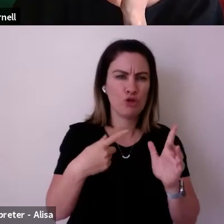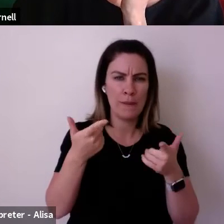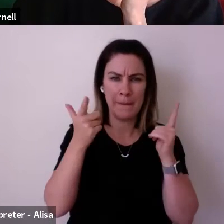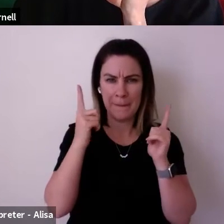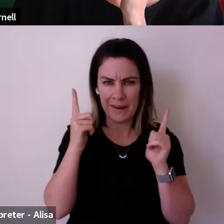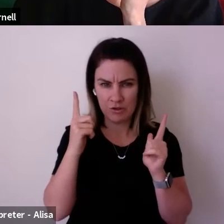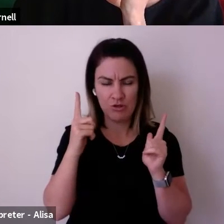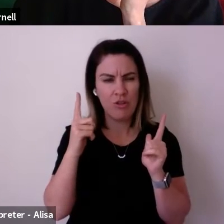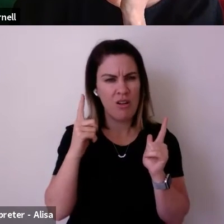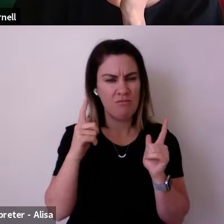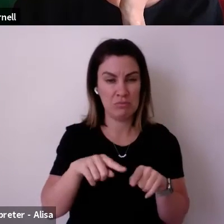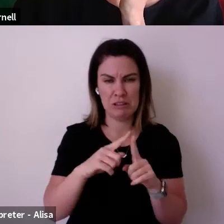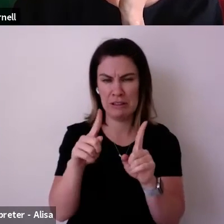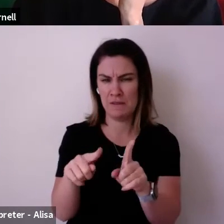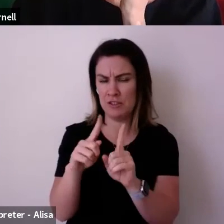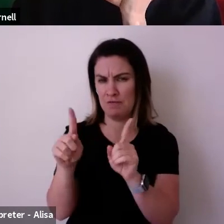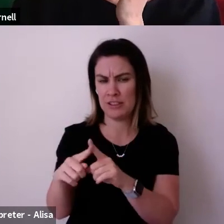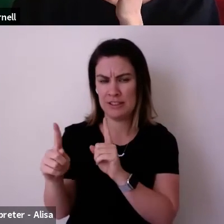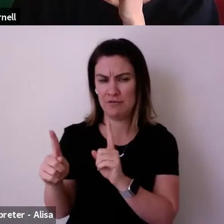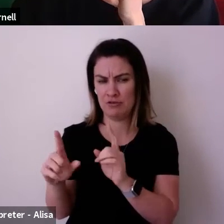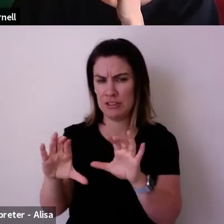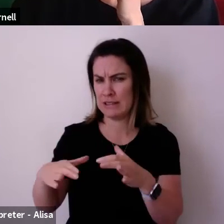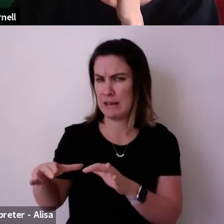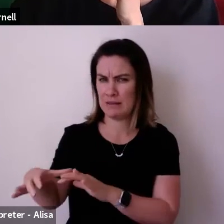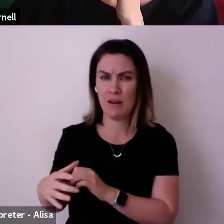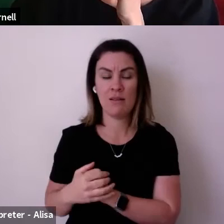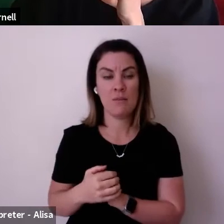. But there is a notable percentage